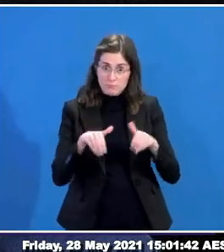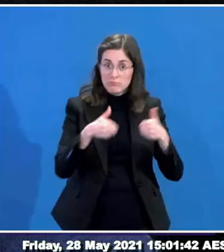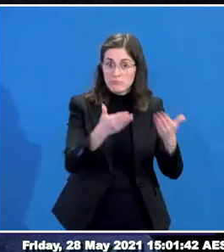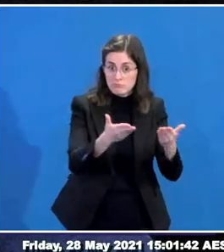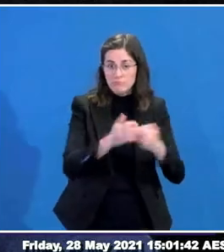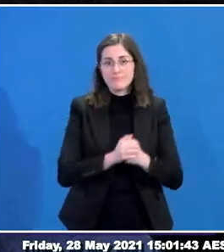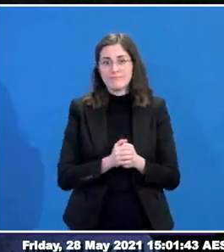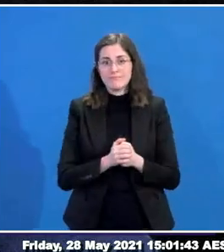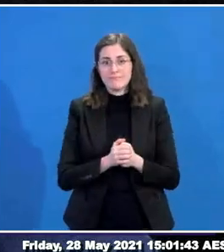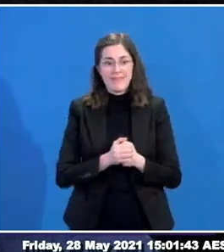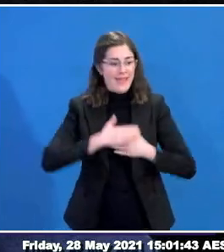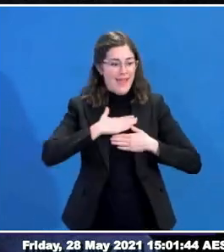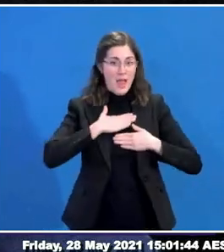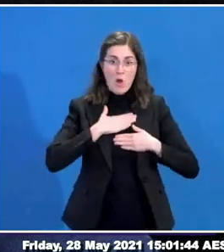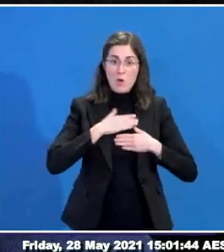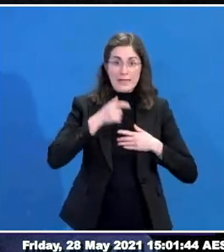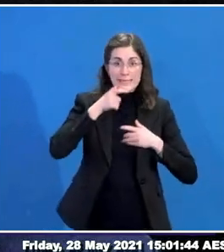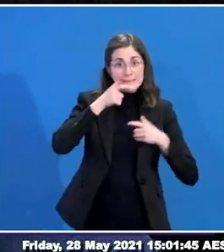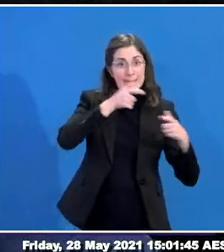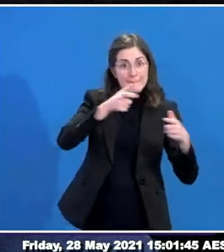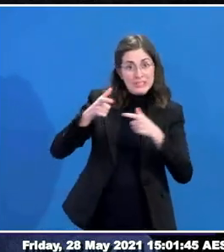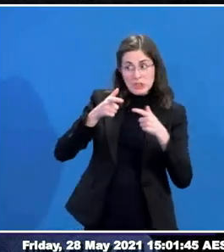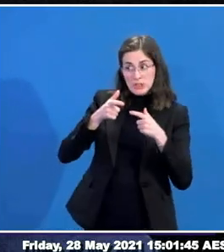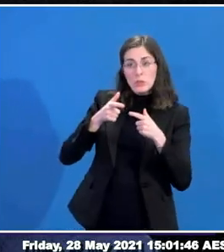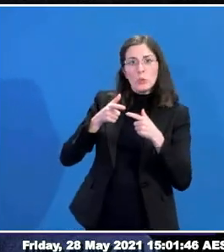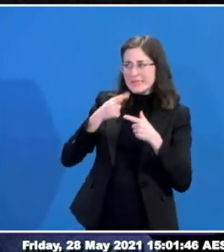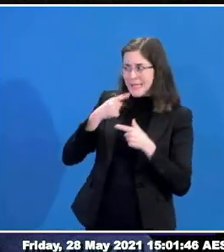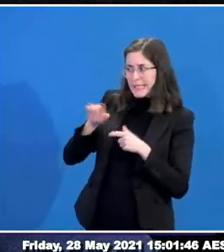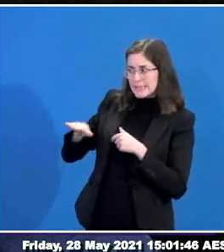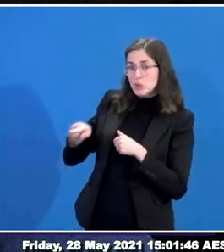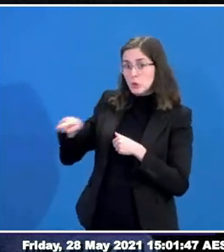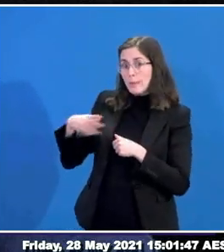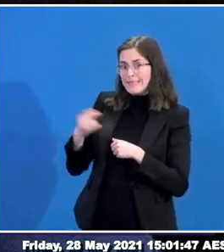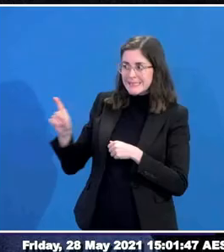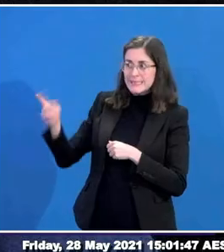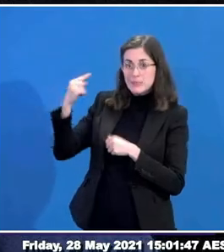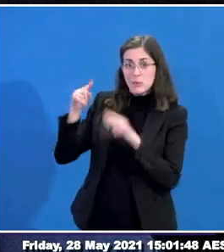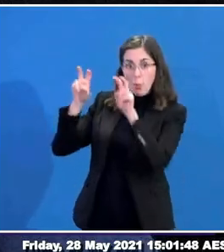Commission that generates the scope of audit and then if you are the provider,